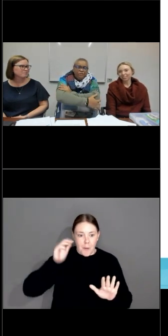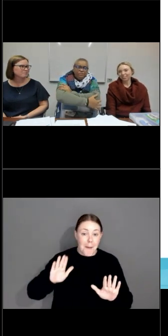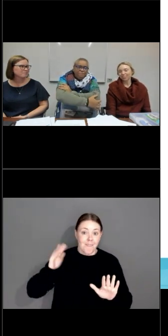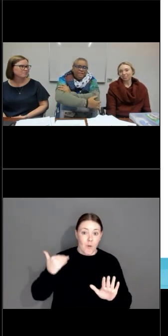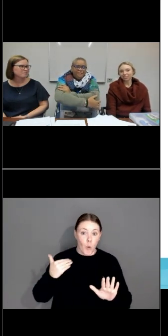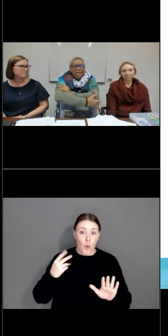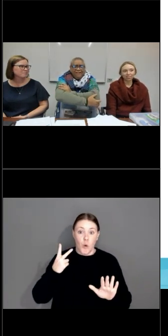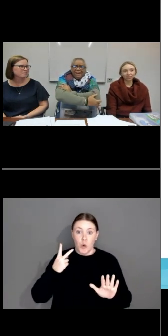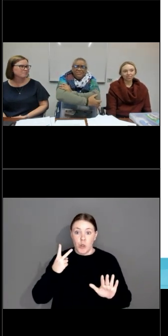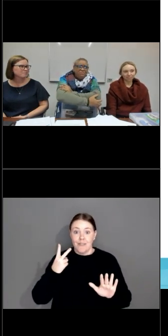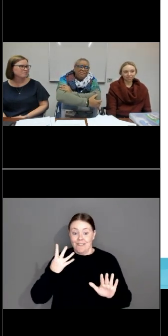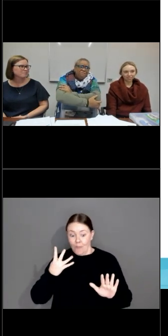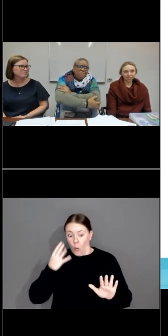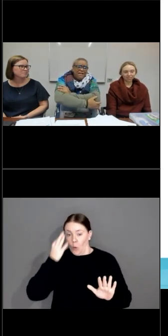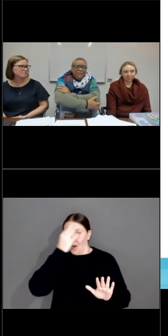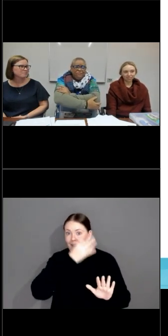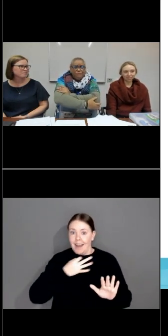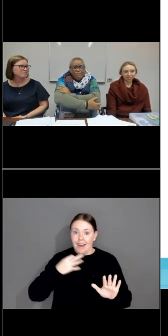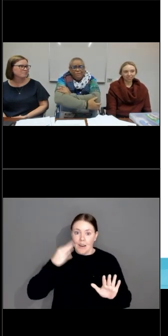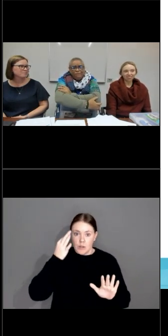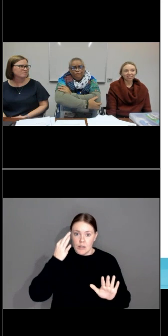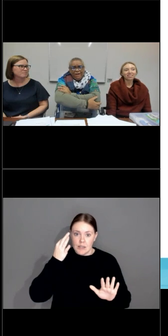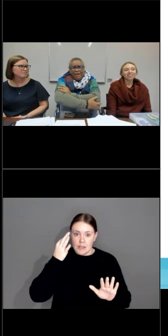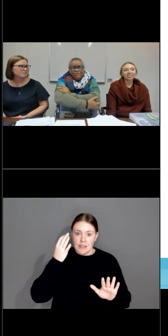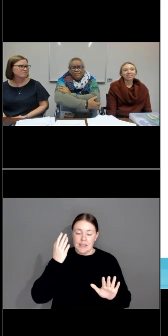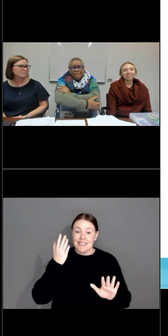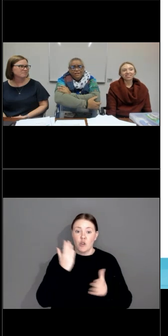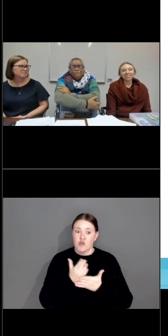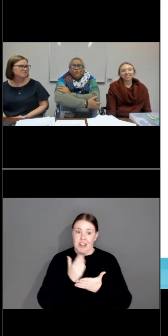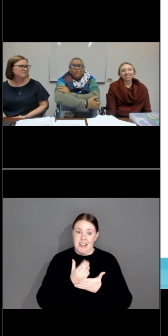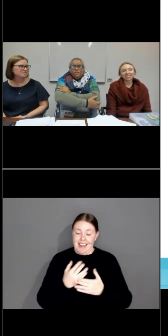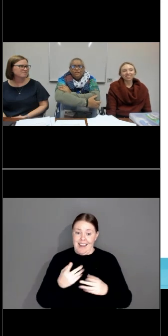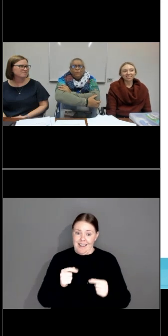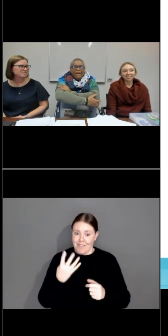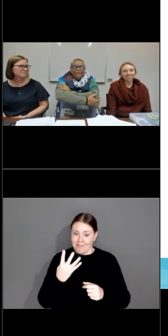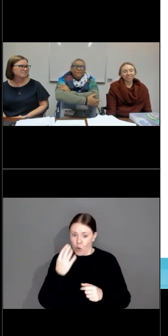to me is that I actually couldn't get people out of the room after 4 hours because what happens is